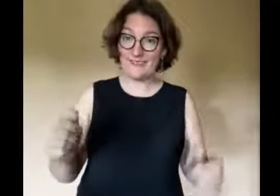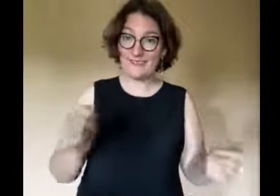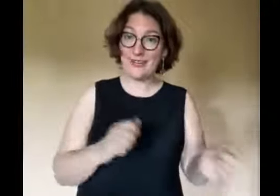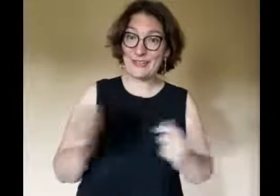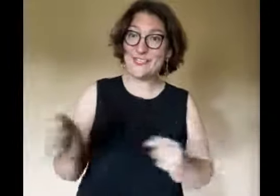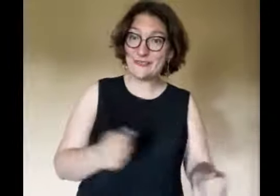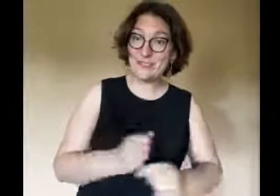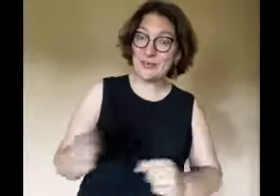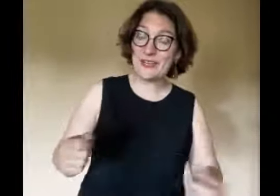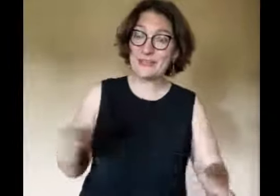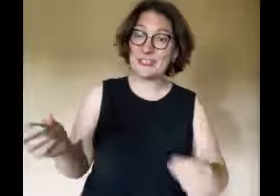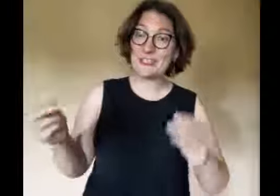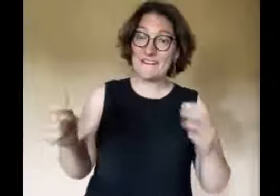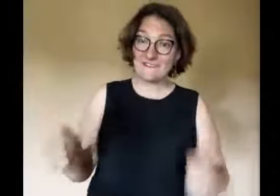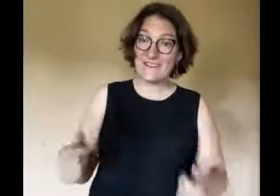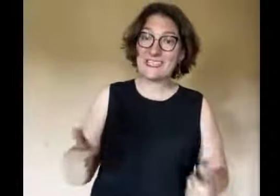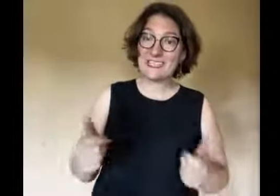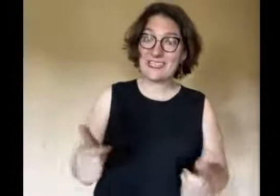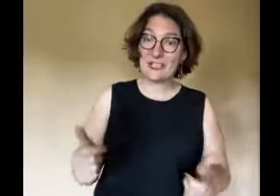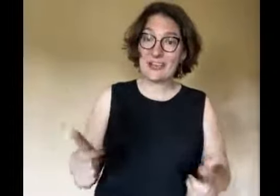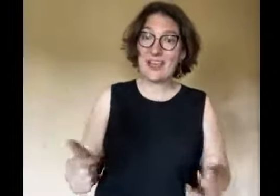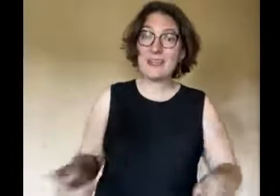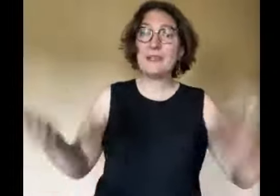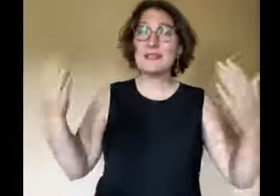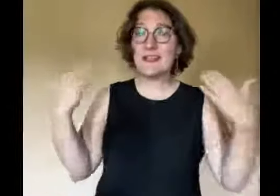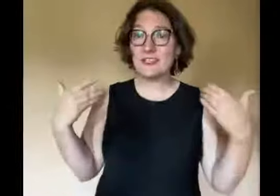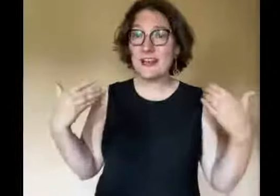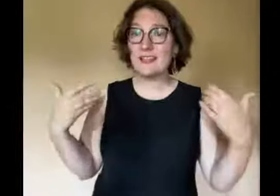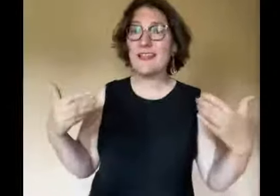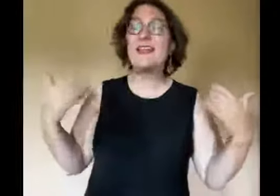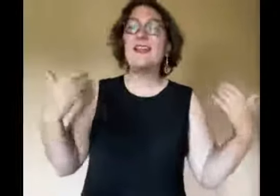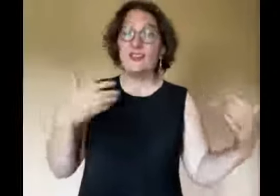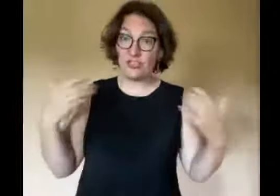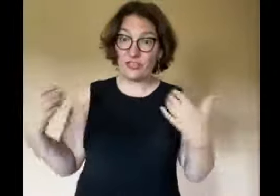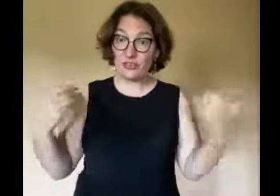a bit information dense just because, like we've moved into a new home, and now we're